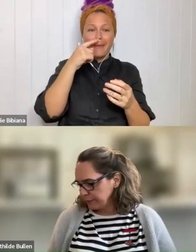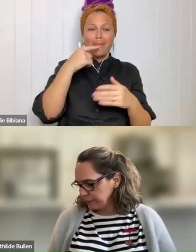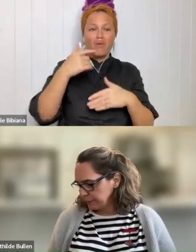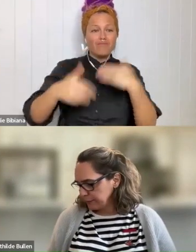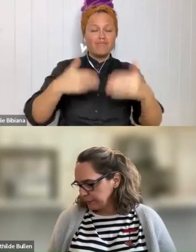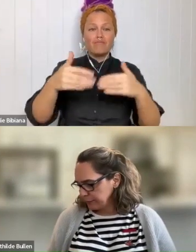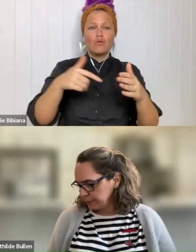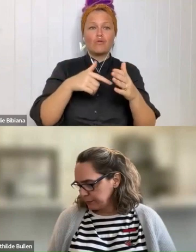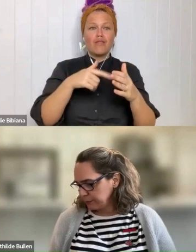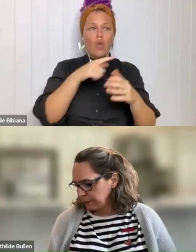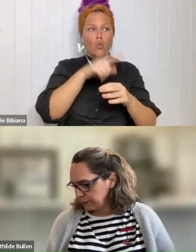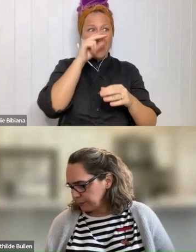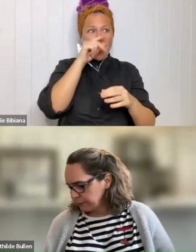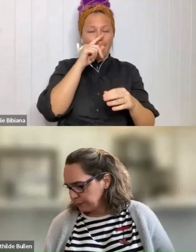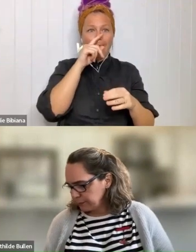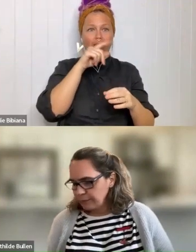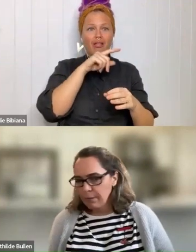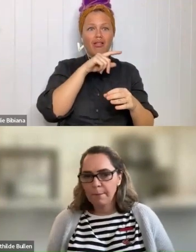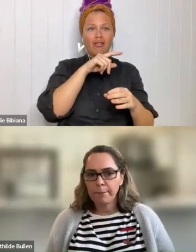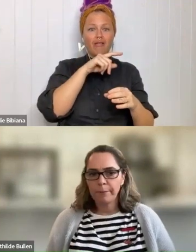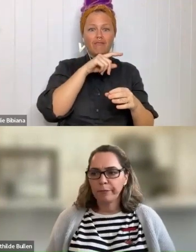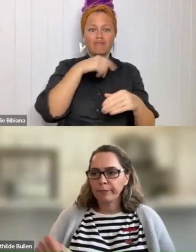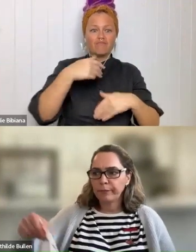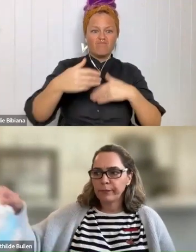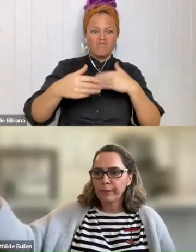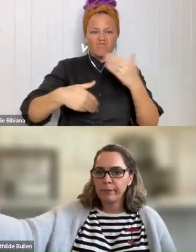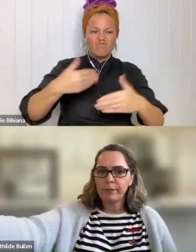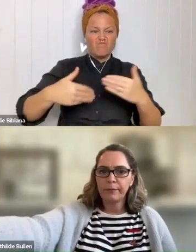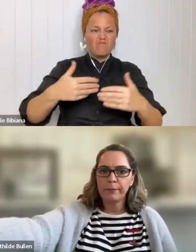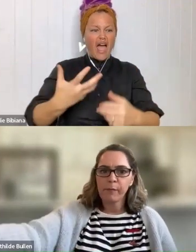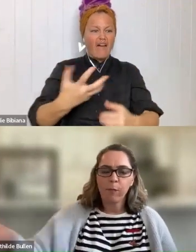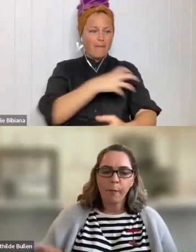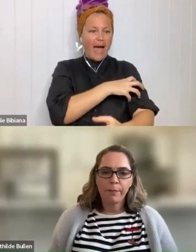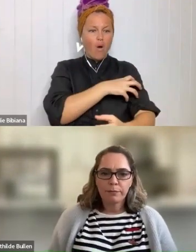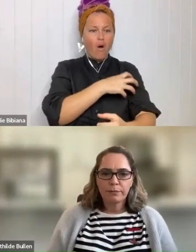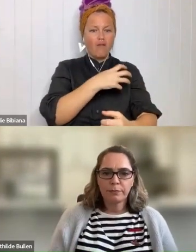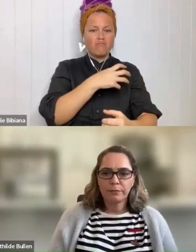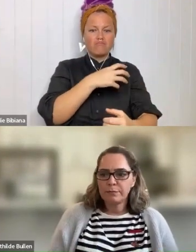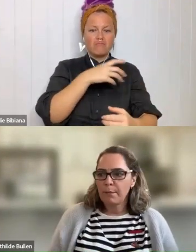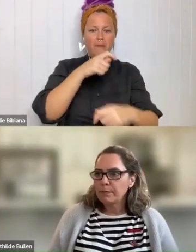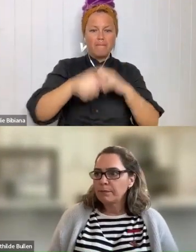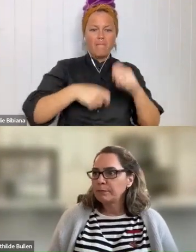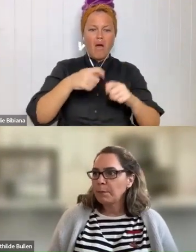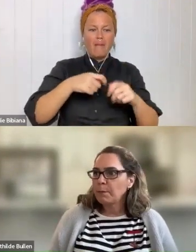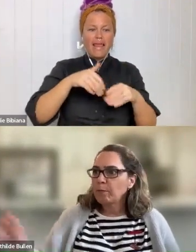people going in and being empowered and going into those leadership roles is I think, really great, great practice and